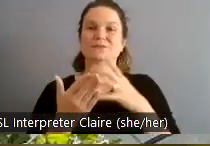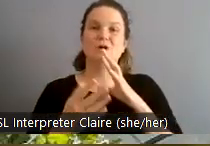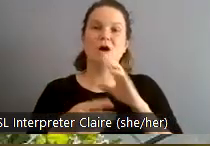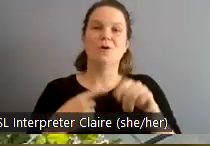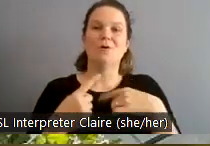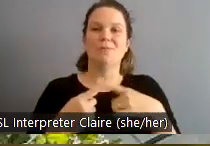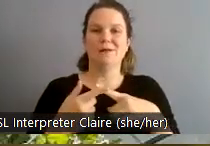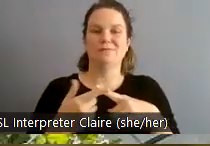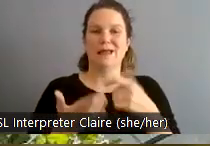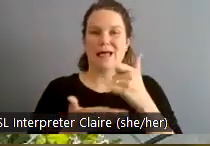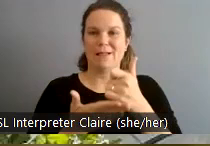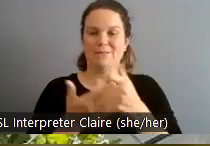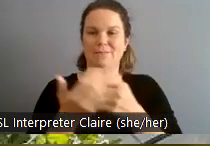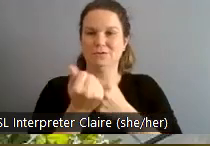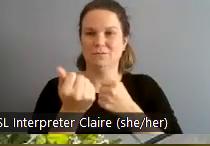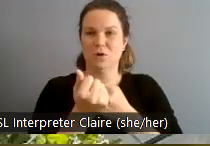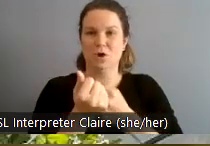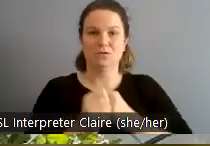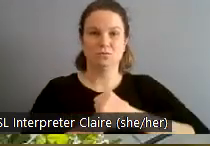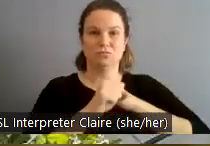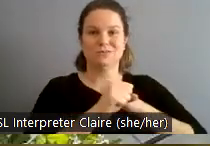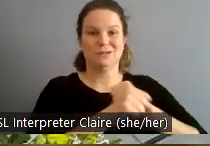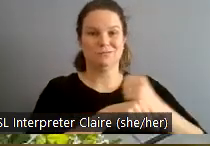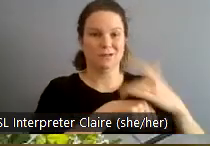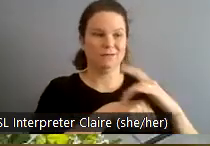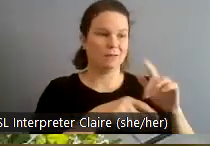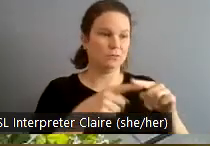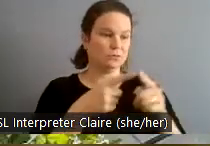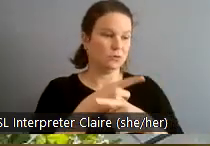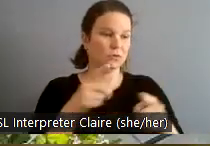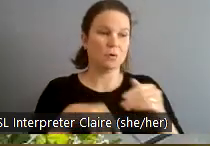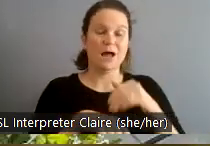helps, supports, protections, really, that